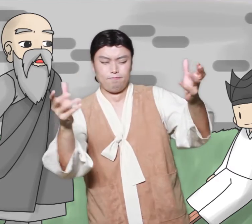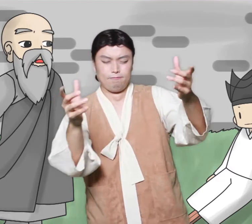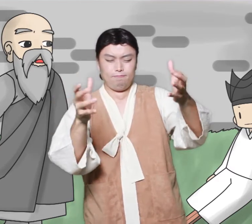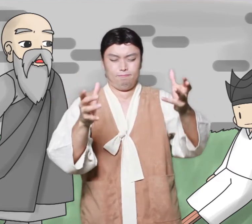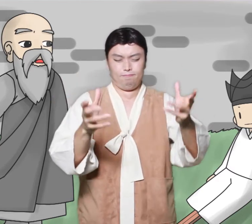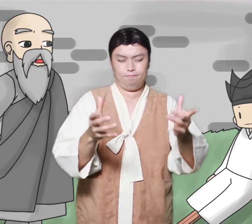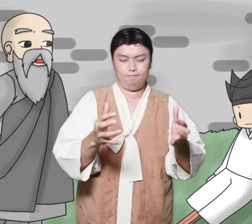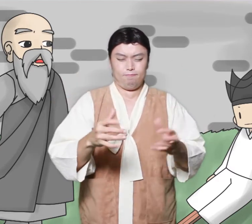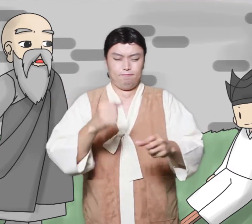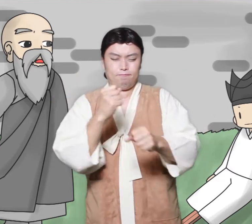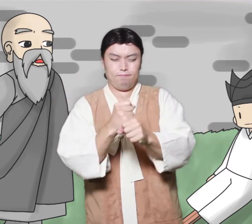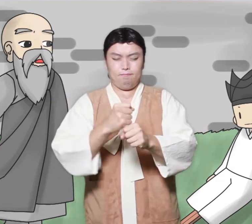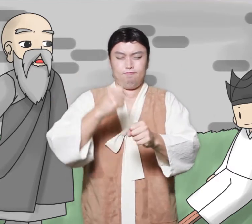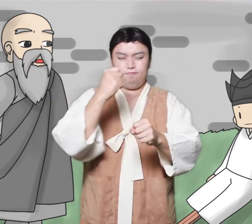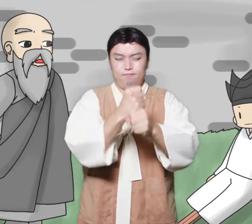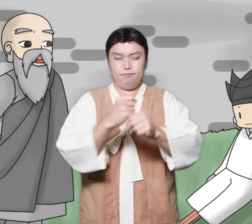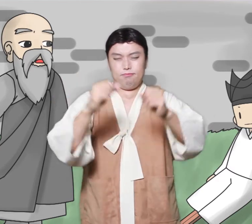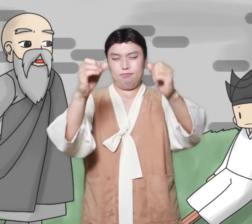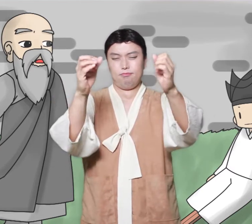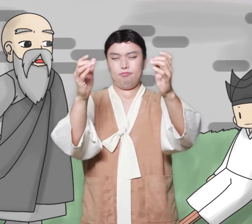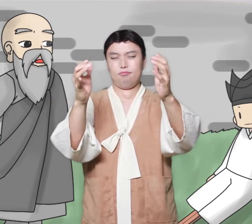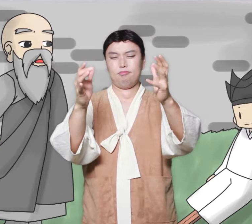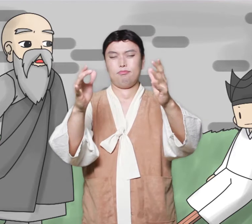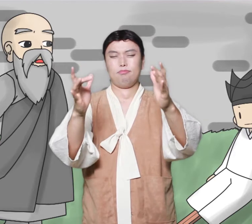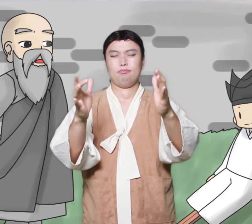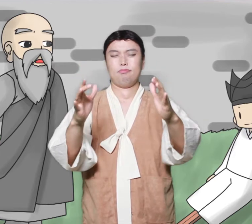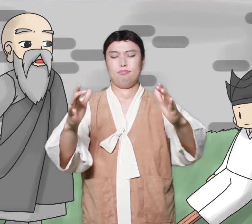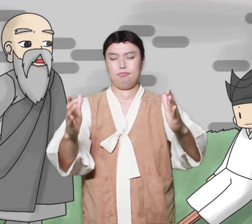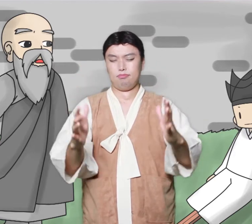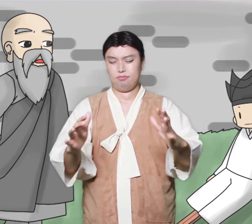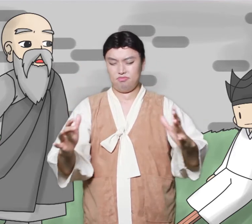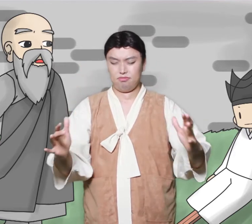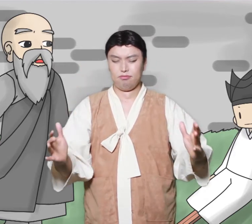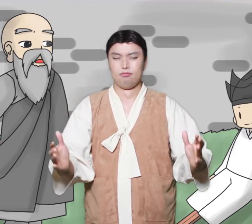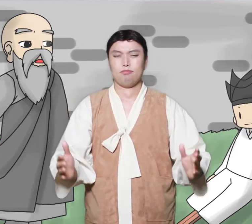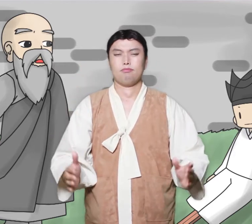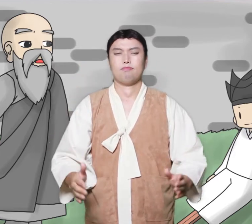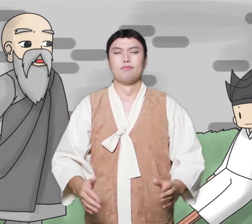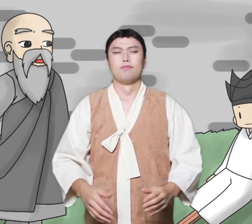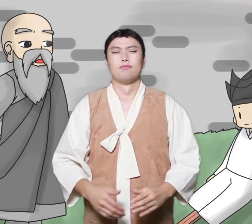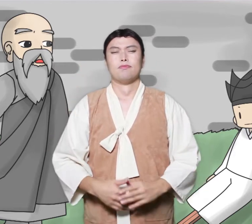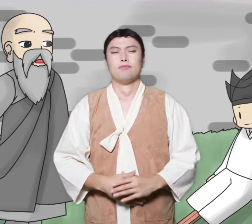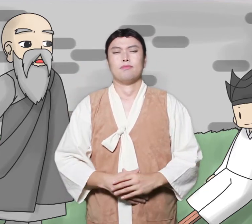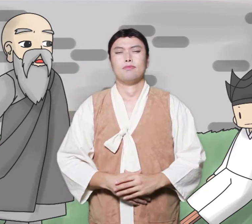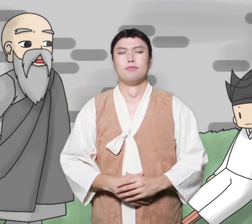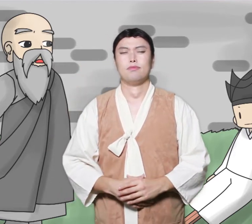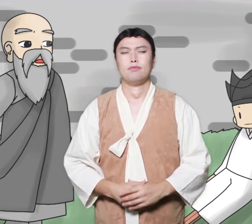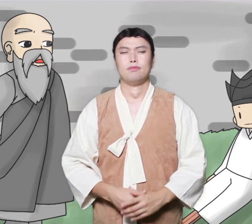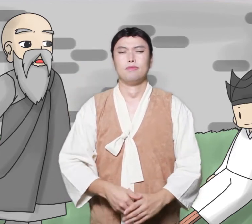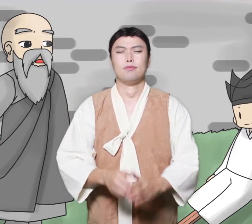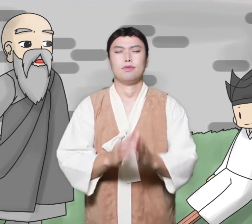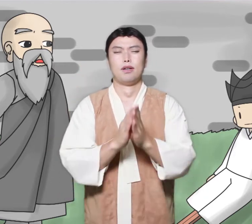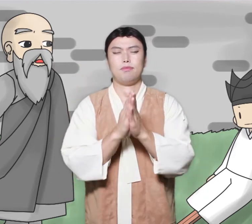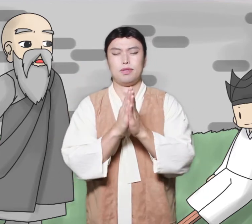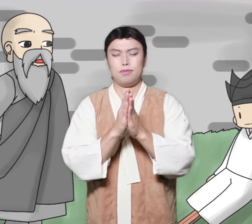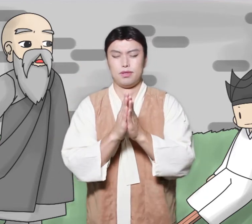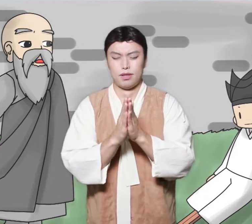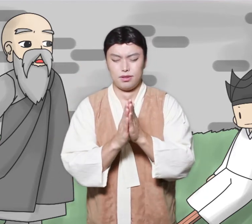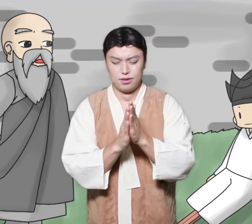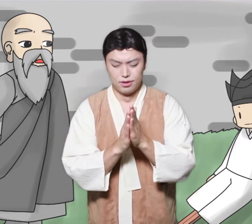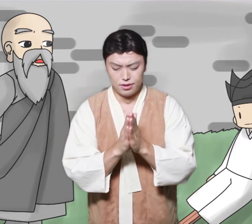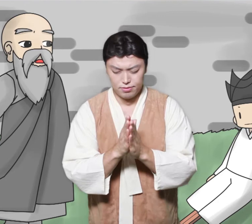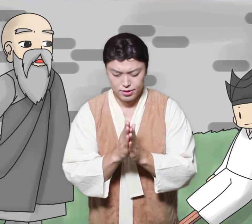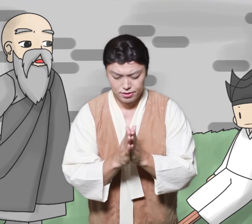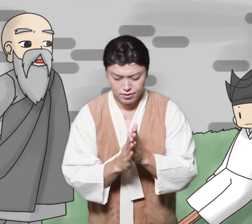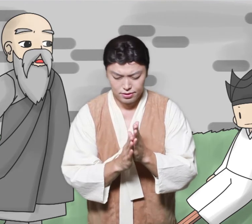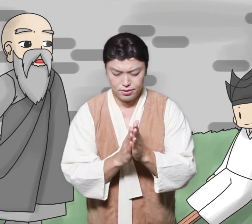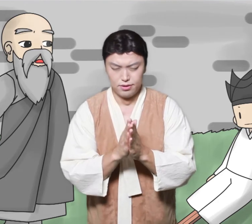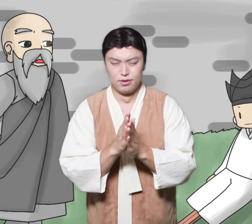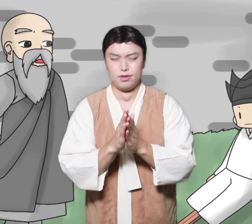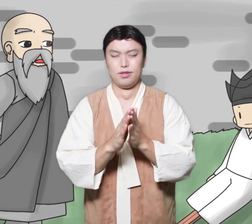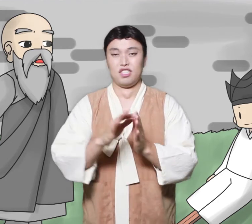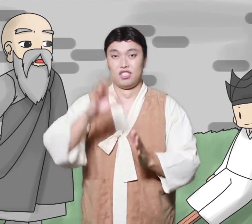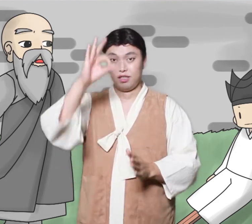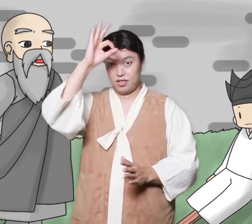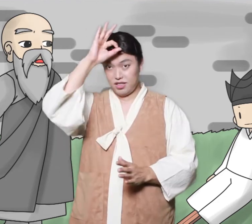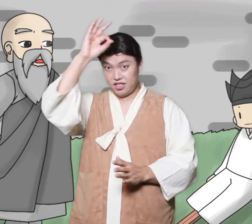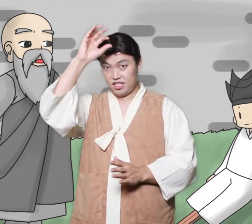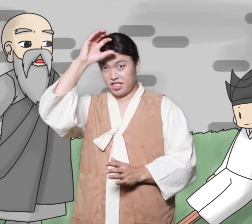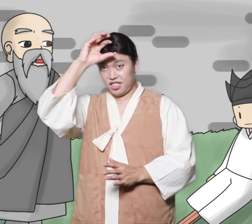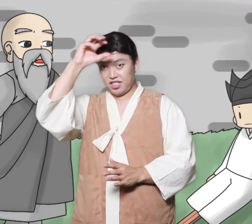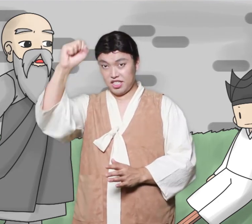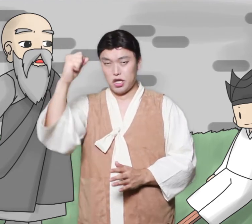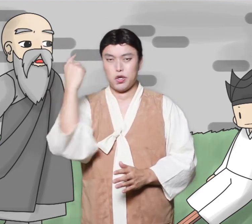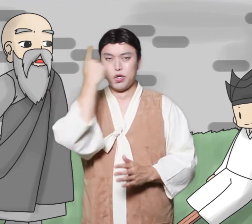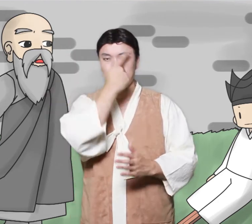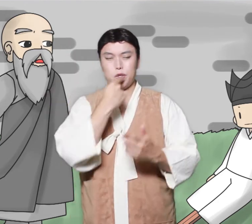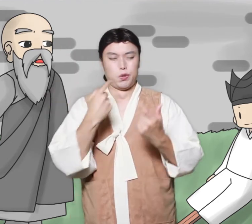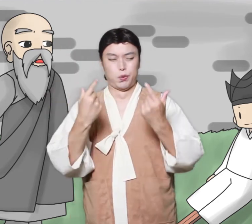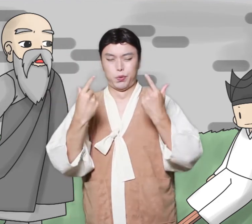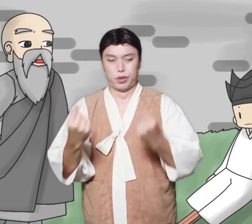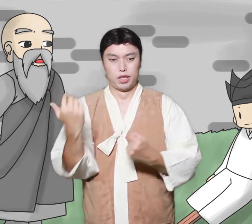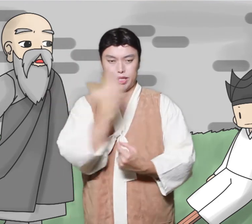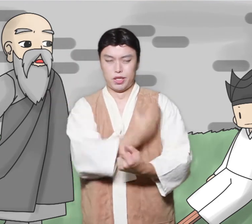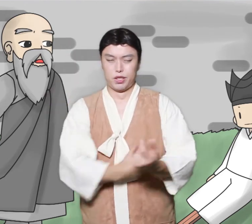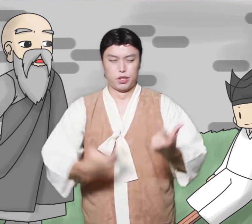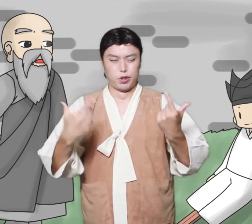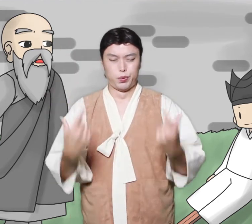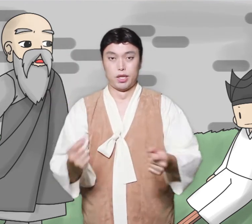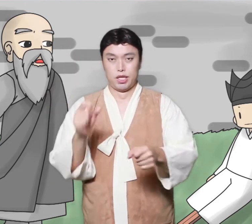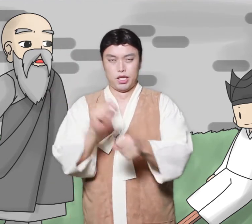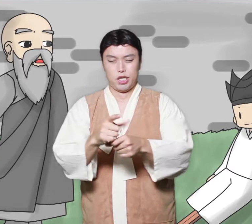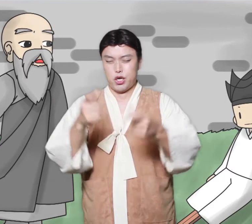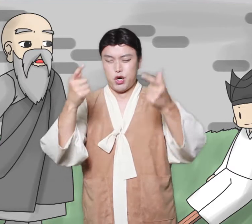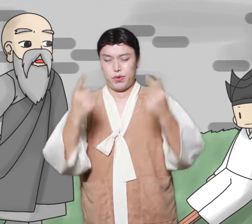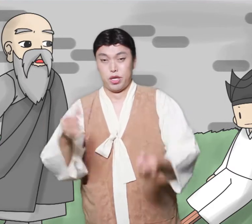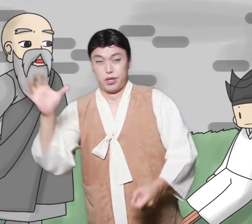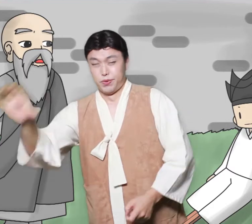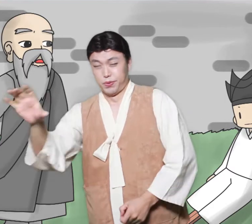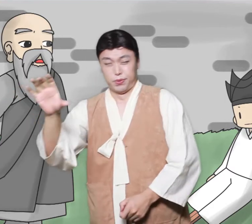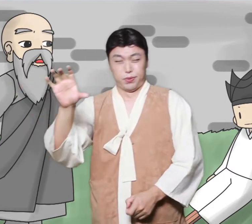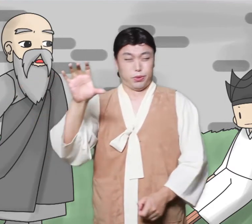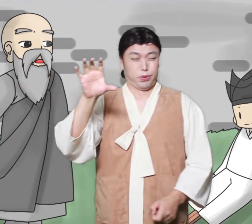That night, the big monk twisted the straw and made a scarecrow.